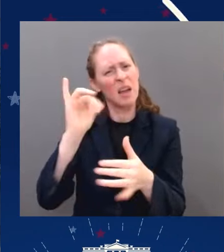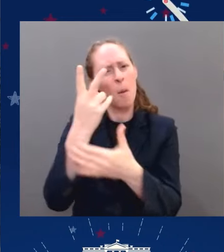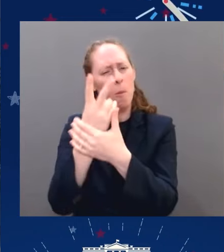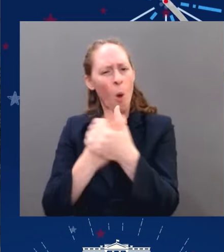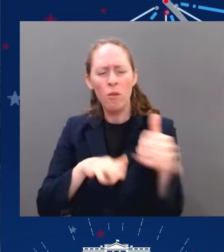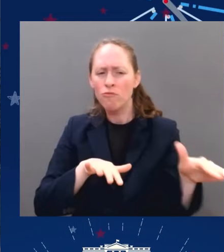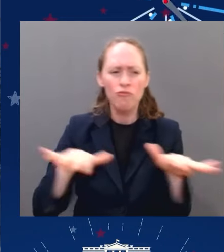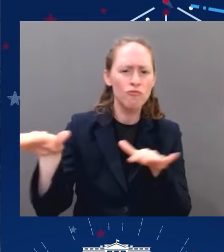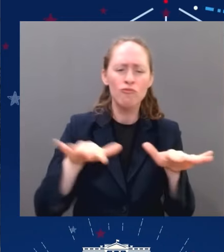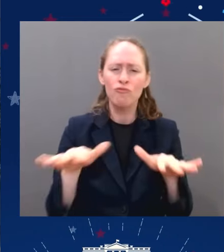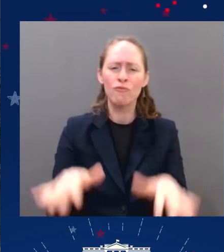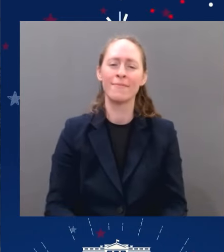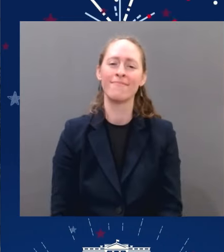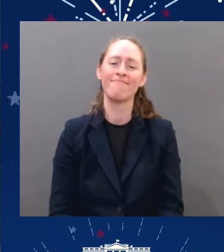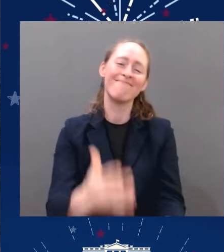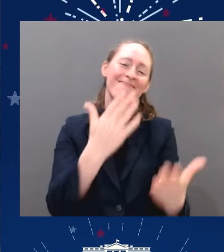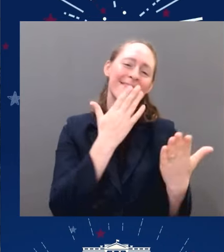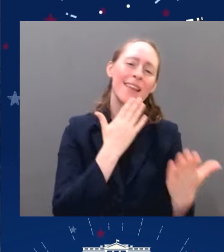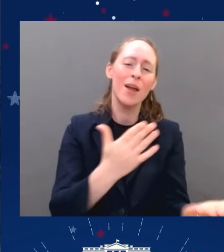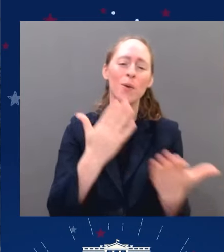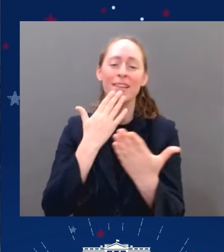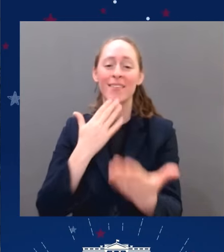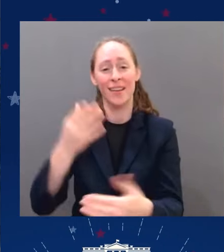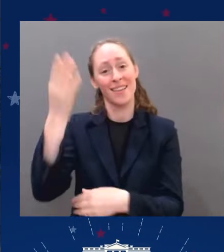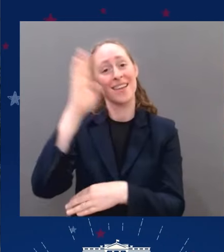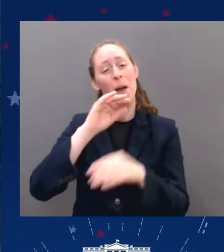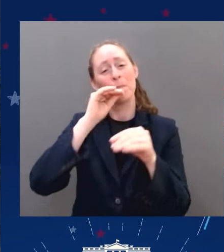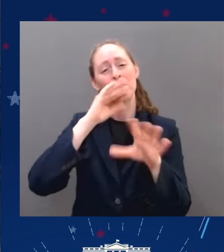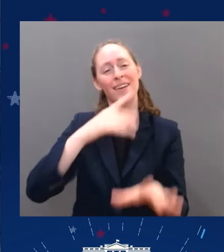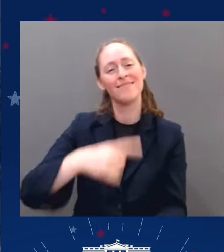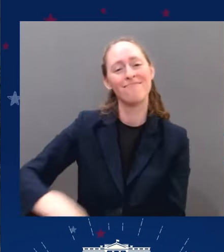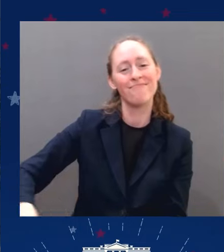Enjoy the barbecue and have a happy 4th of July.